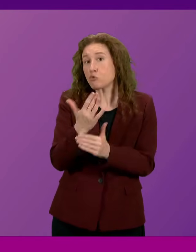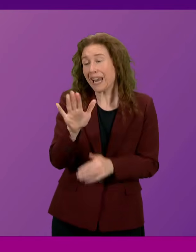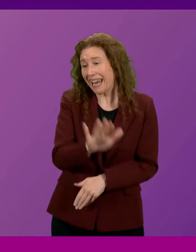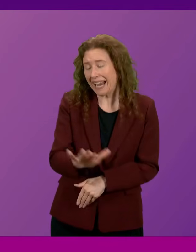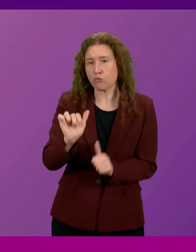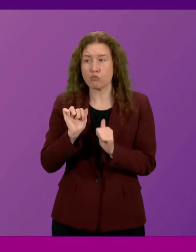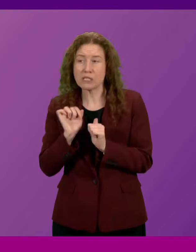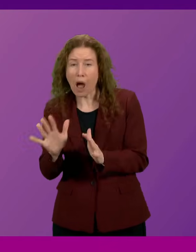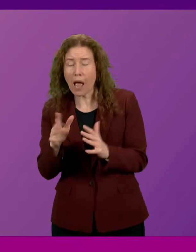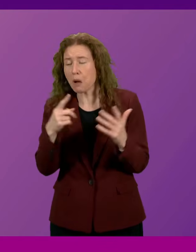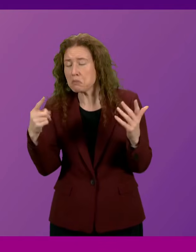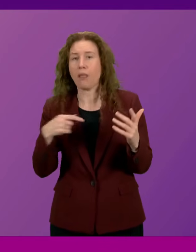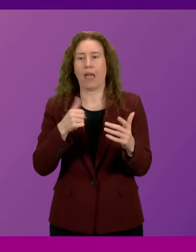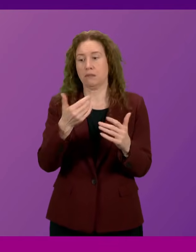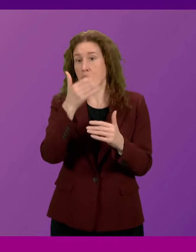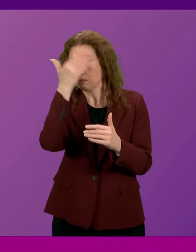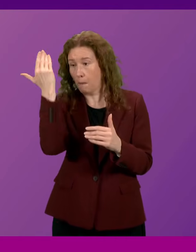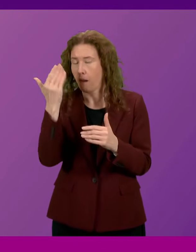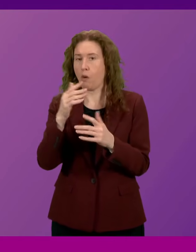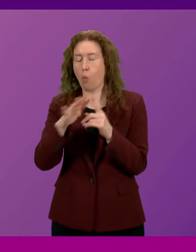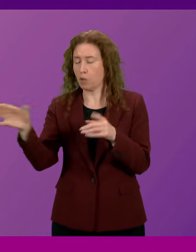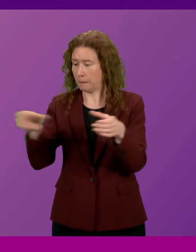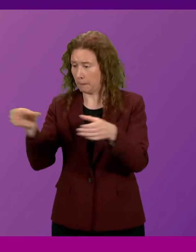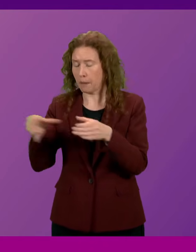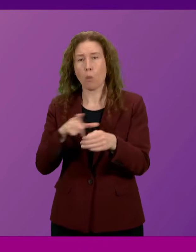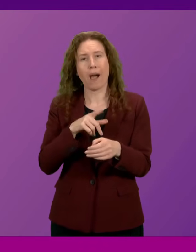again over the summer and autumn as new graduates join the workforce.